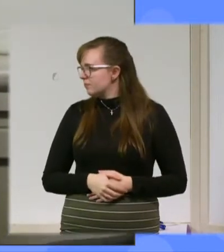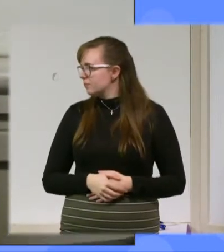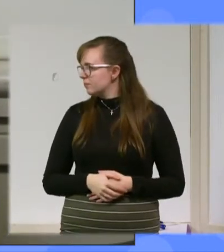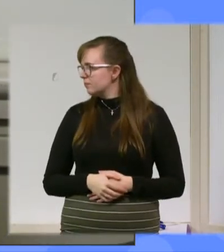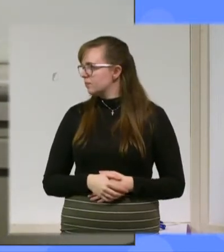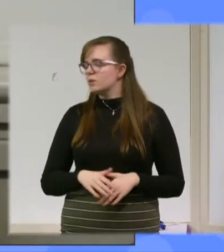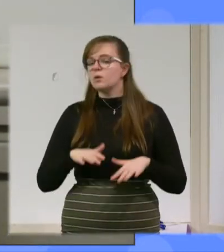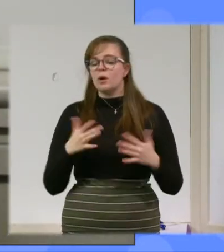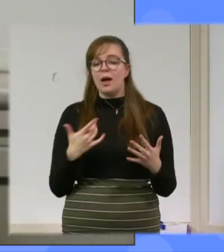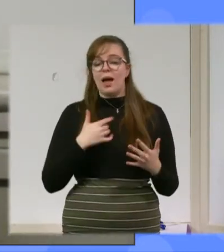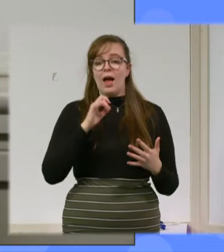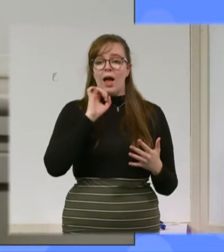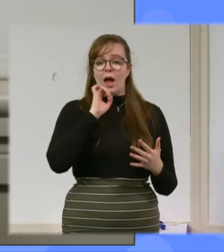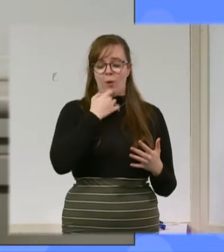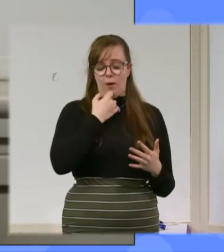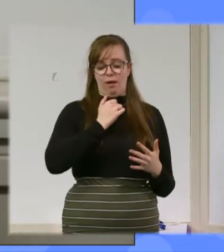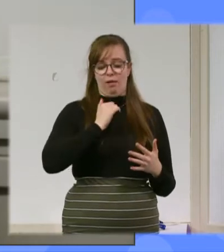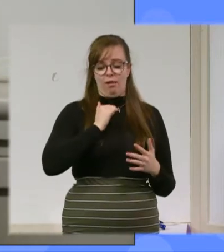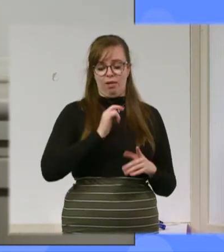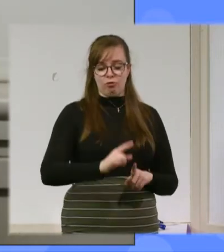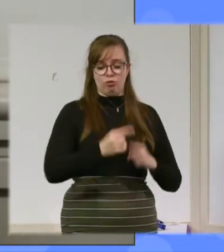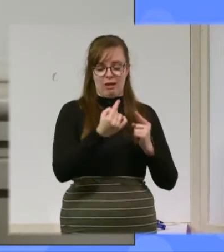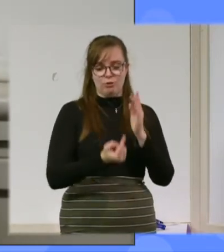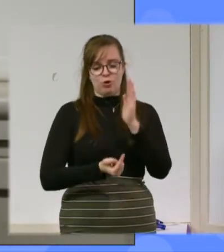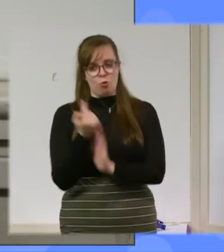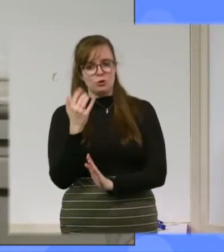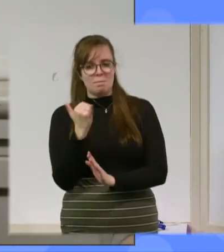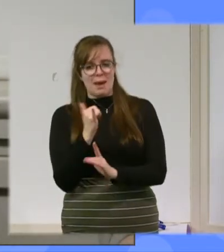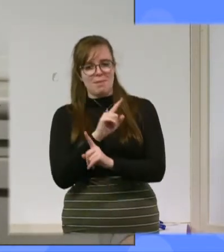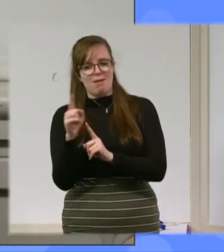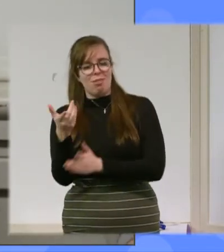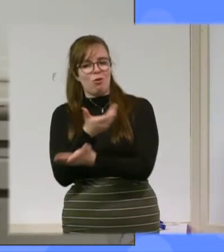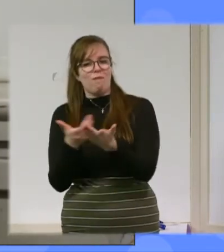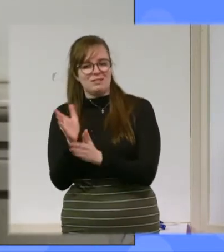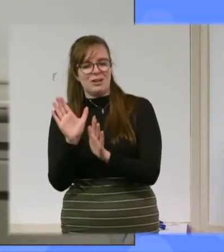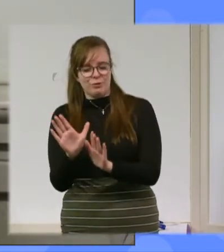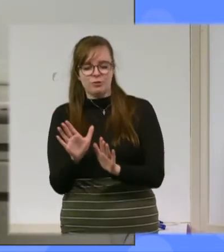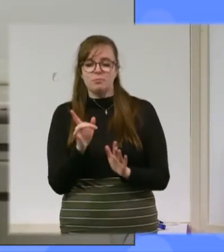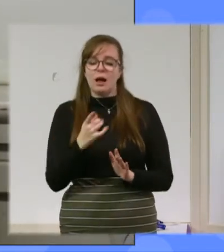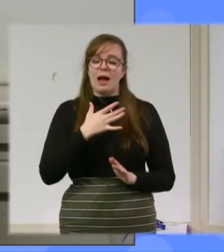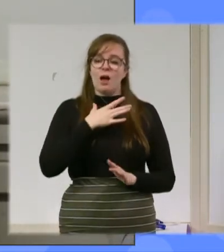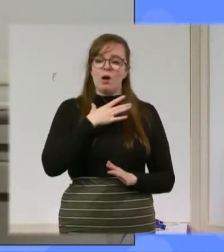will in due course deal with challenges and opportunities perhaps in the conversation that we could look around but what I wanted to do was really just